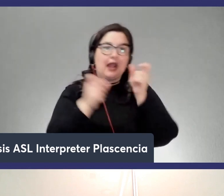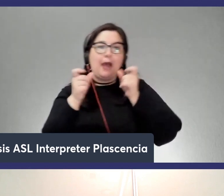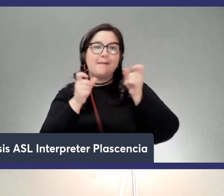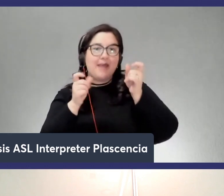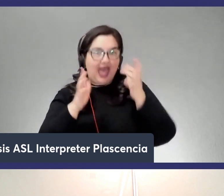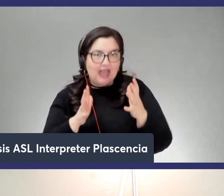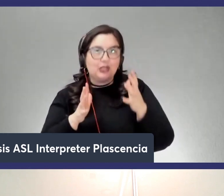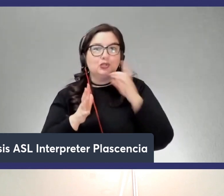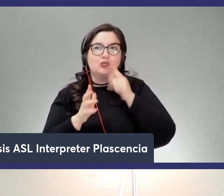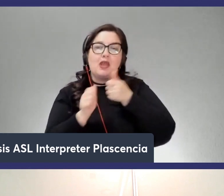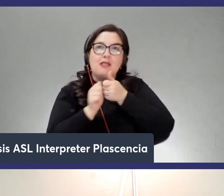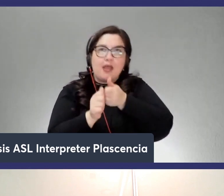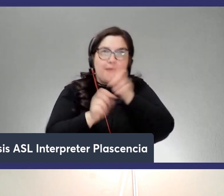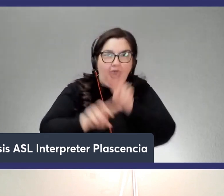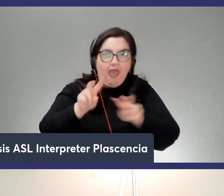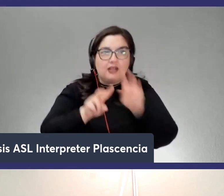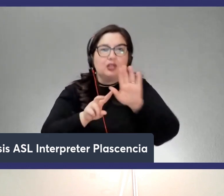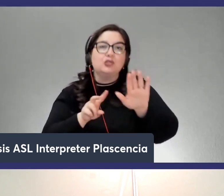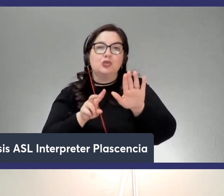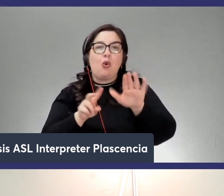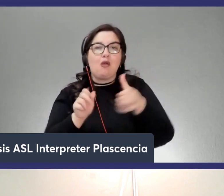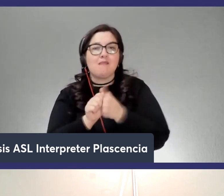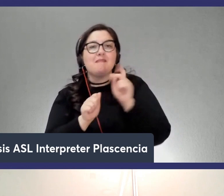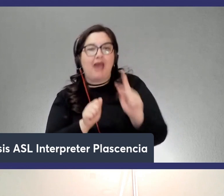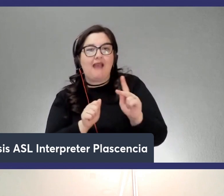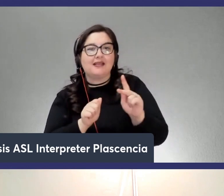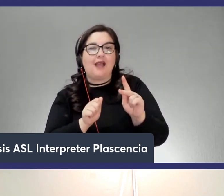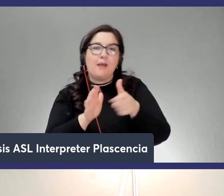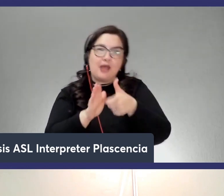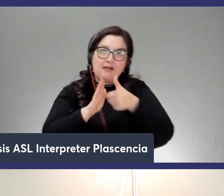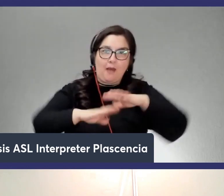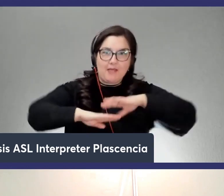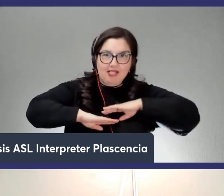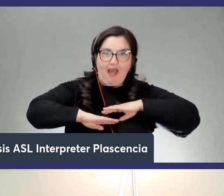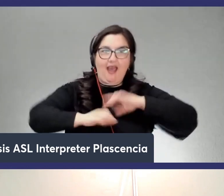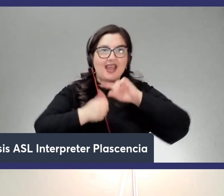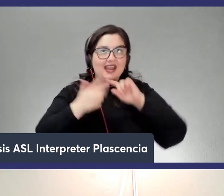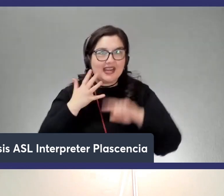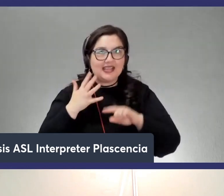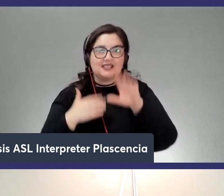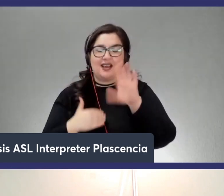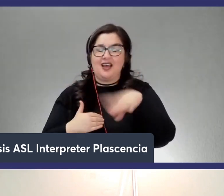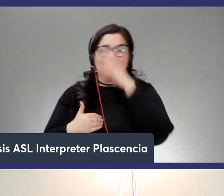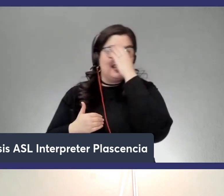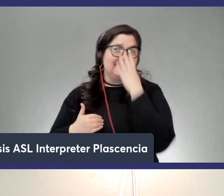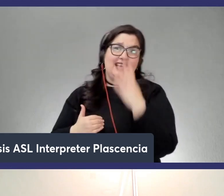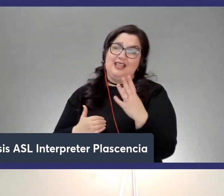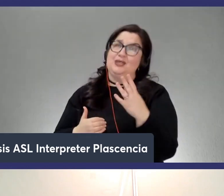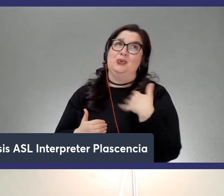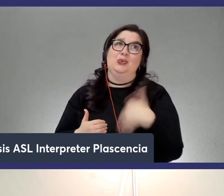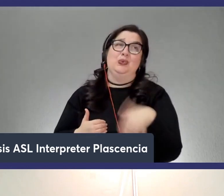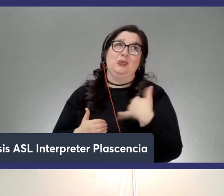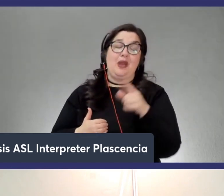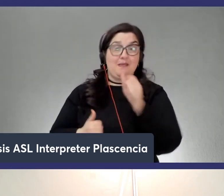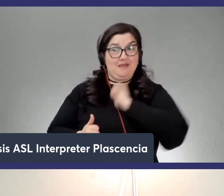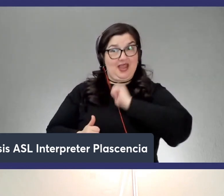of your S3 Backups, so these are some of the reasons why. I just wanna say as a customer of S3,